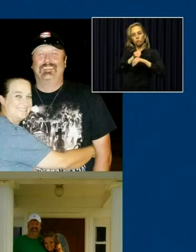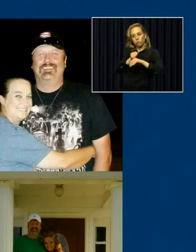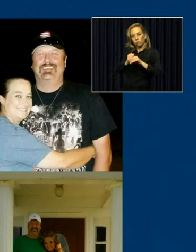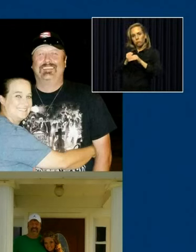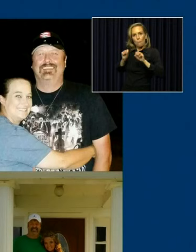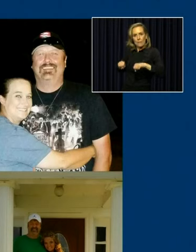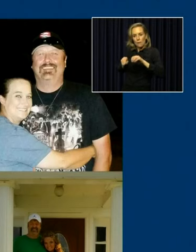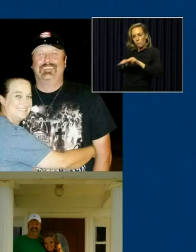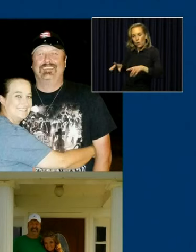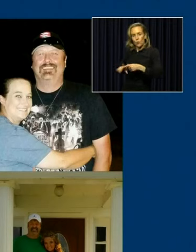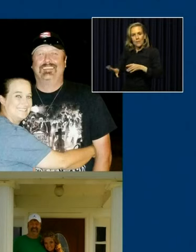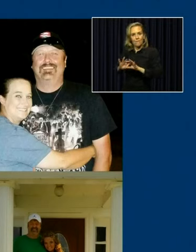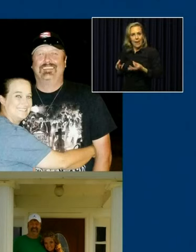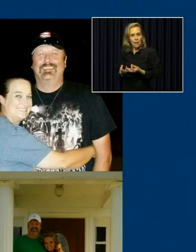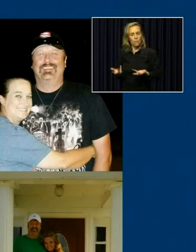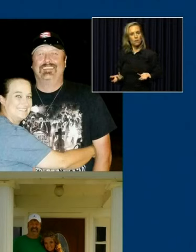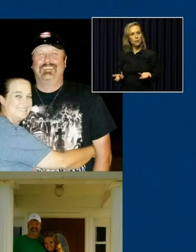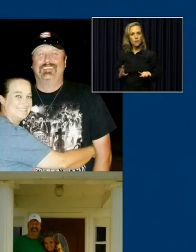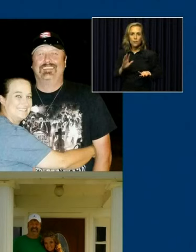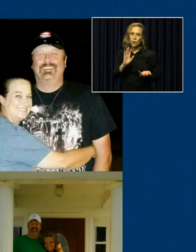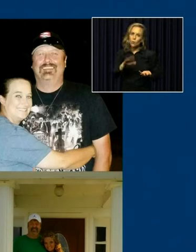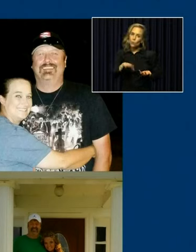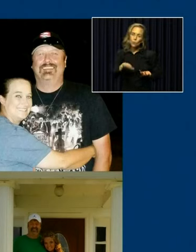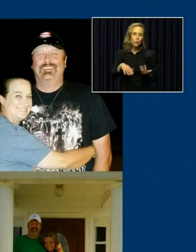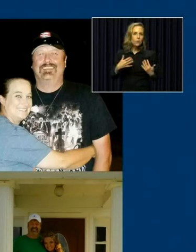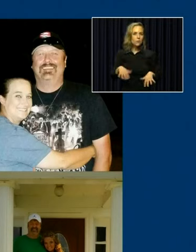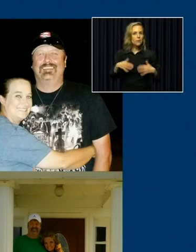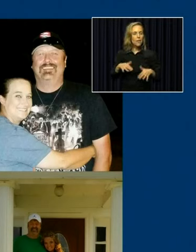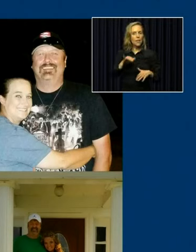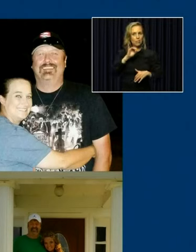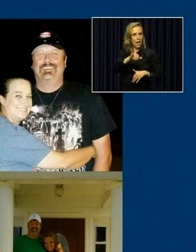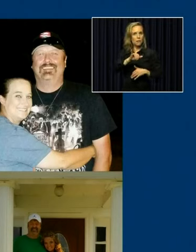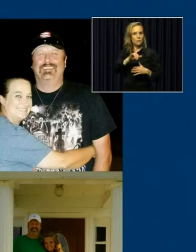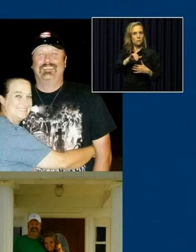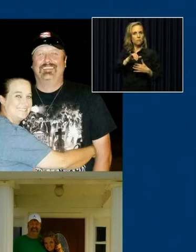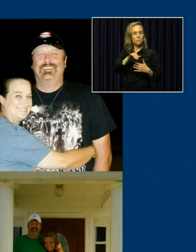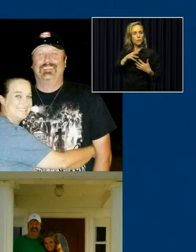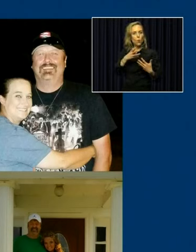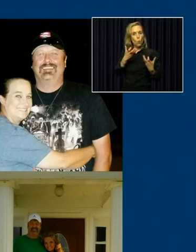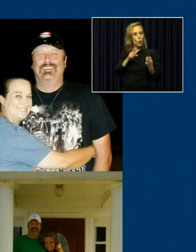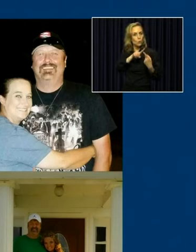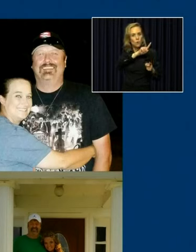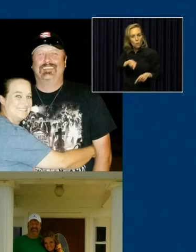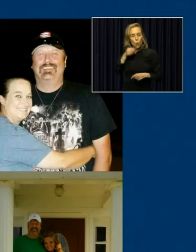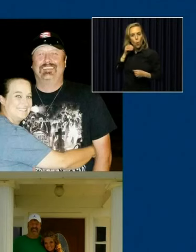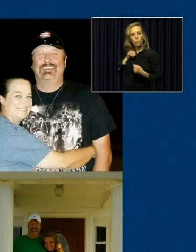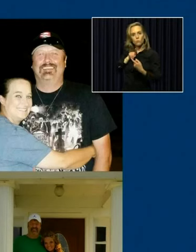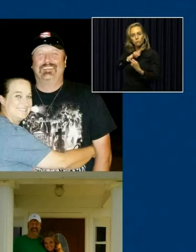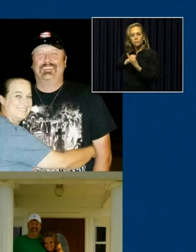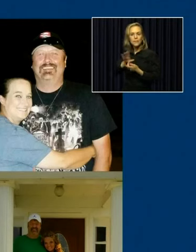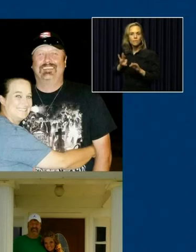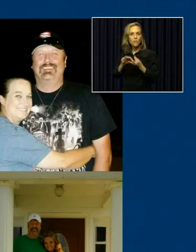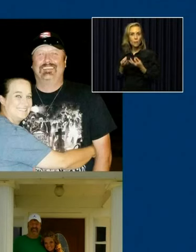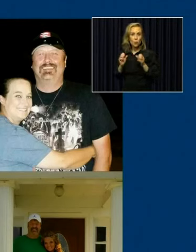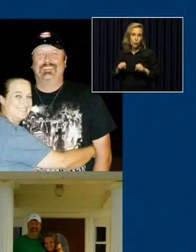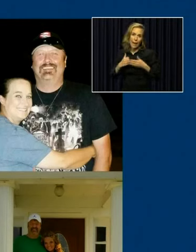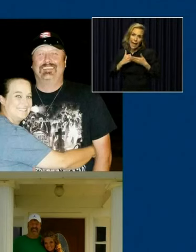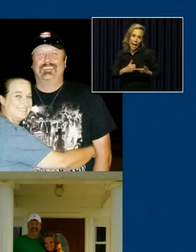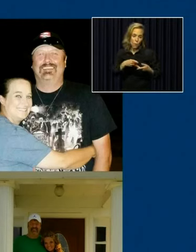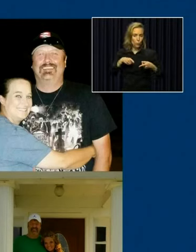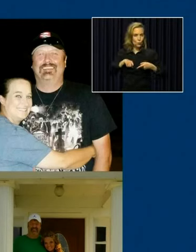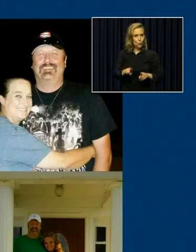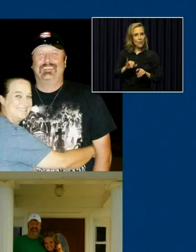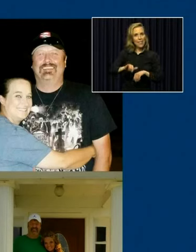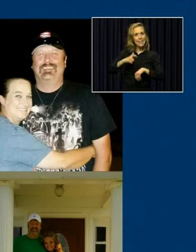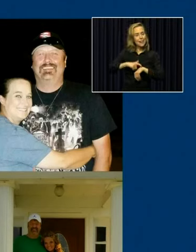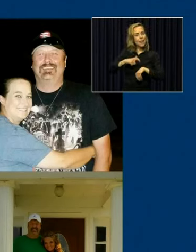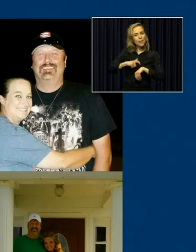[NON-AUDIBLE QUESTION]